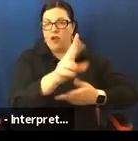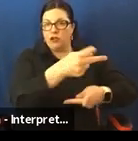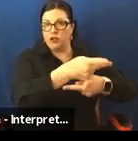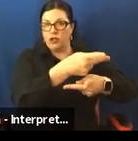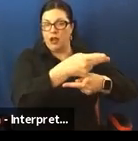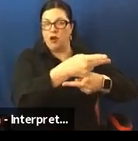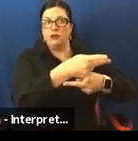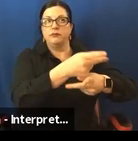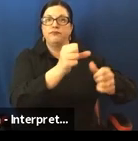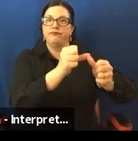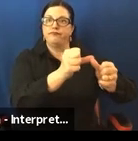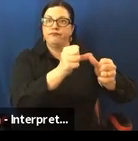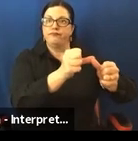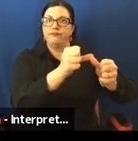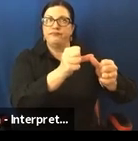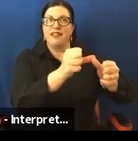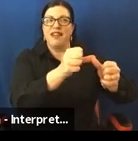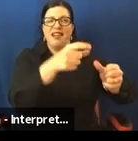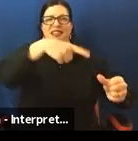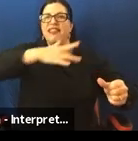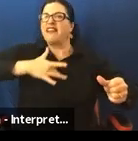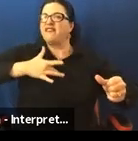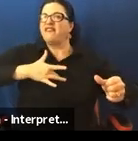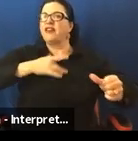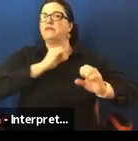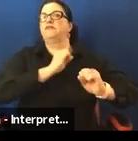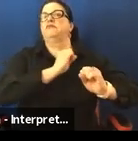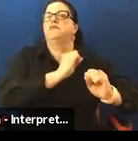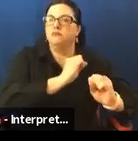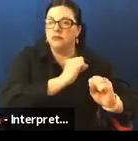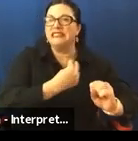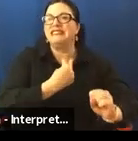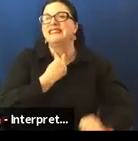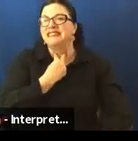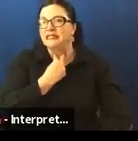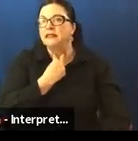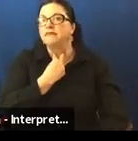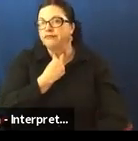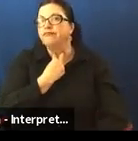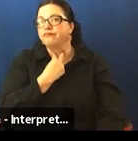Jason Williams: So it really, really varies. Unfortunately, there's disproportionality, which I won't really get into in this conversation.